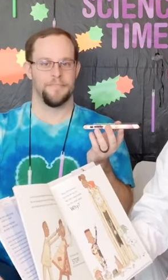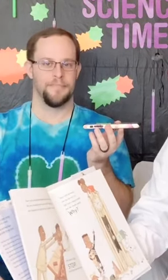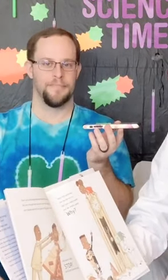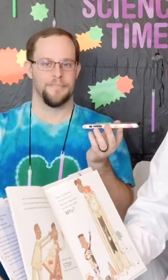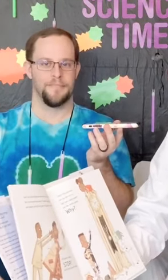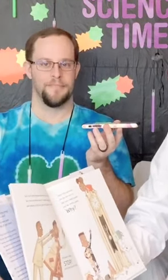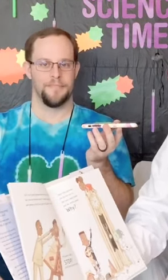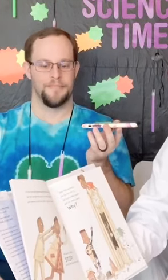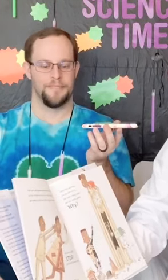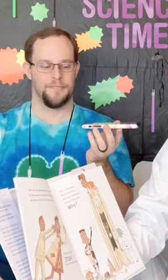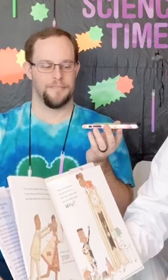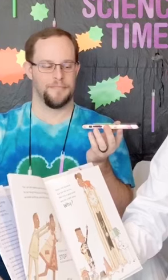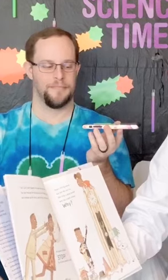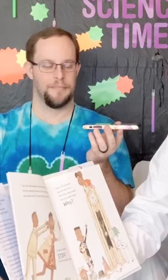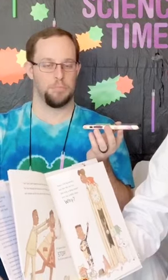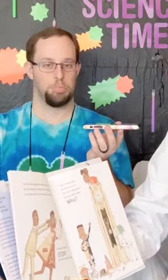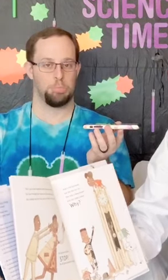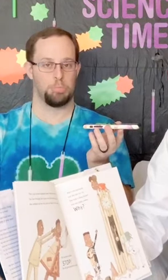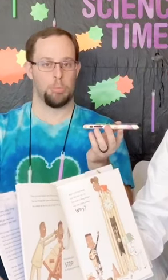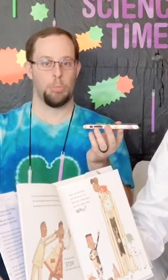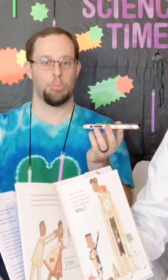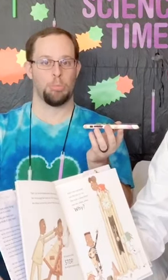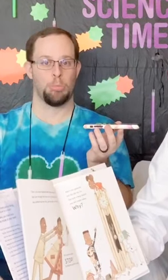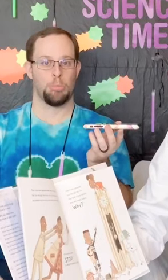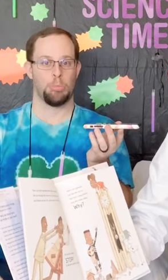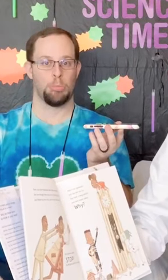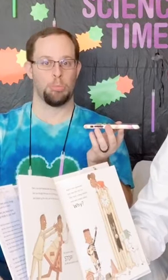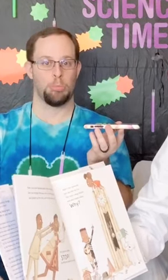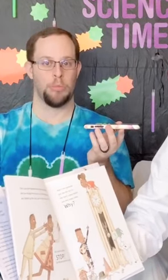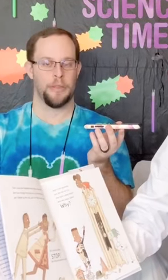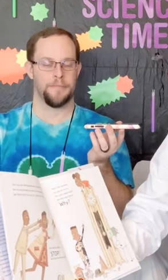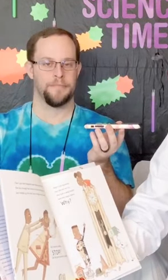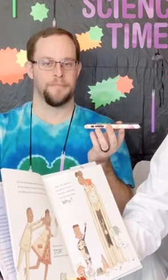Ada's chin quivered, but she did not cry.